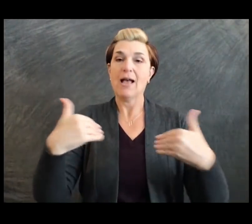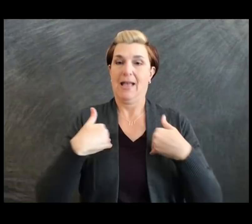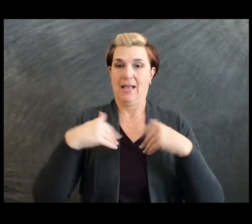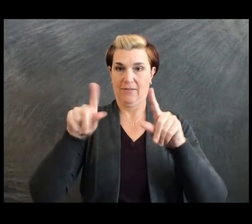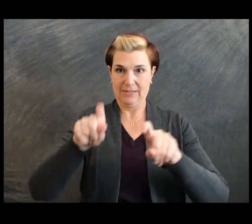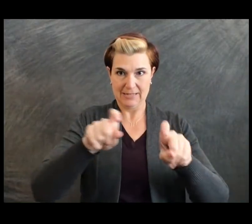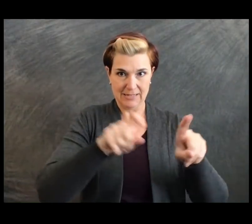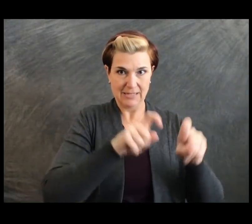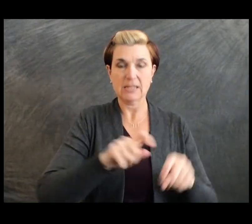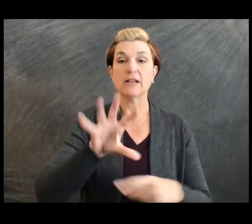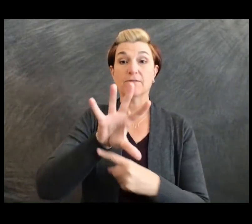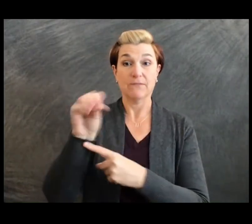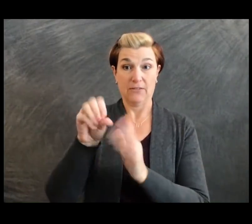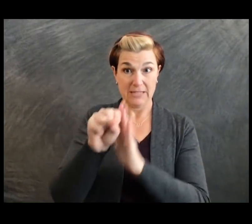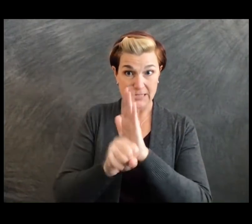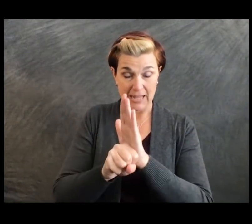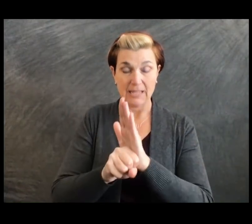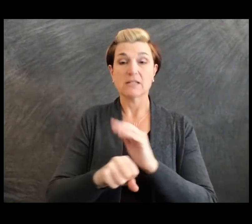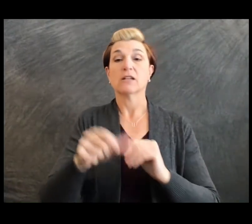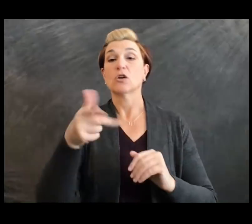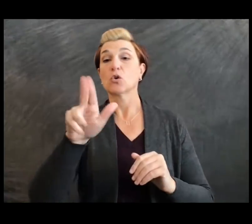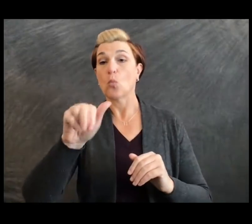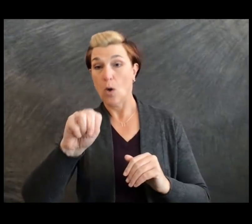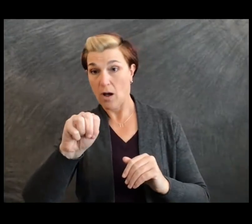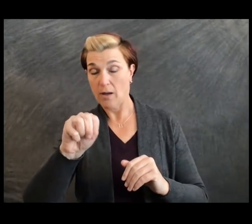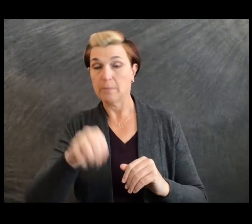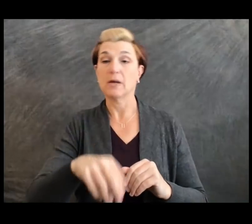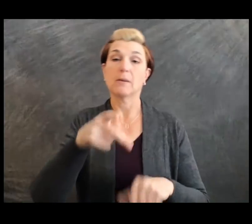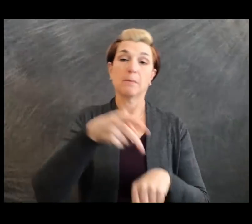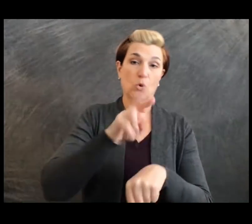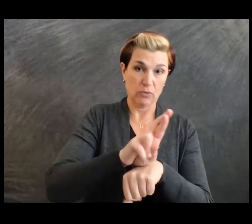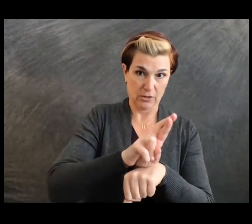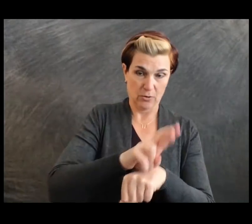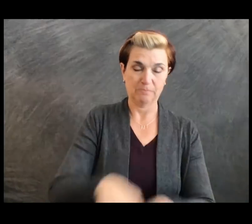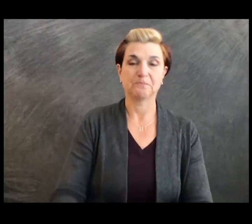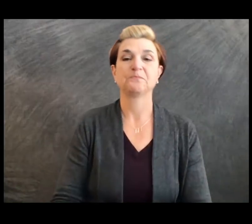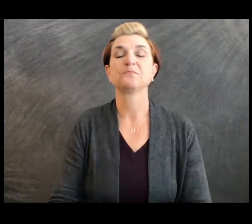Columbia Guam and Puerto Rico this is our curve and I want to be very clear